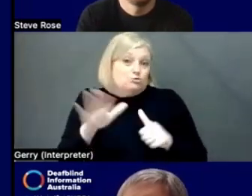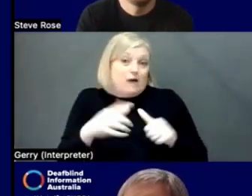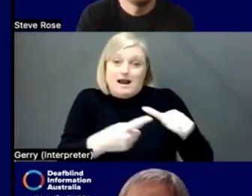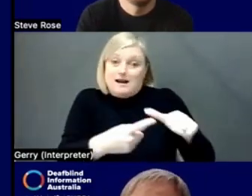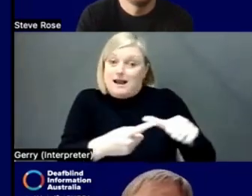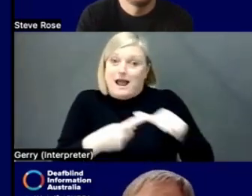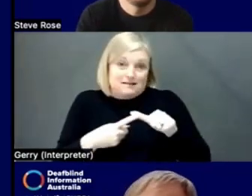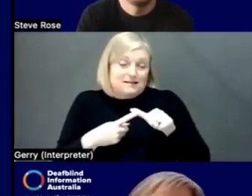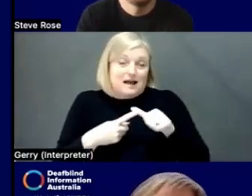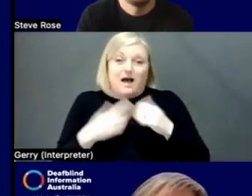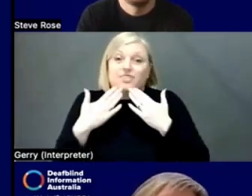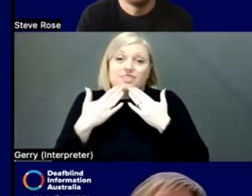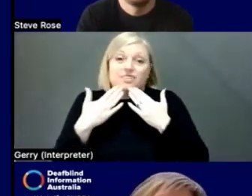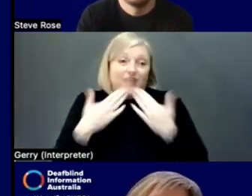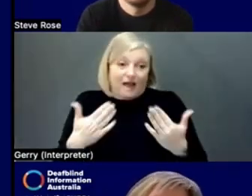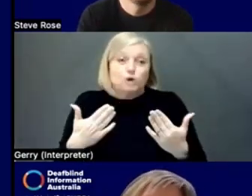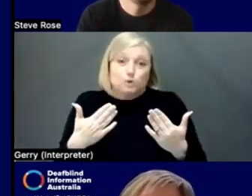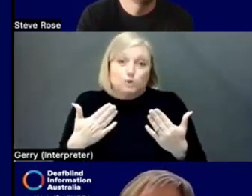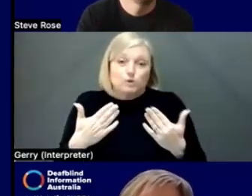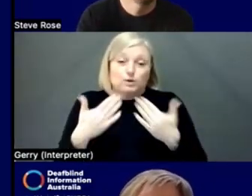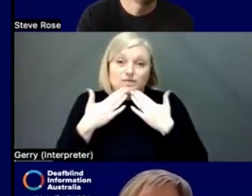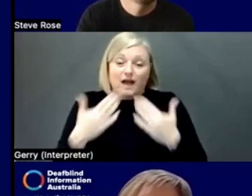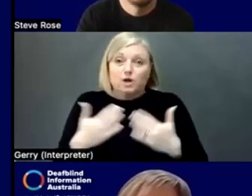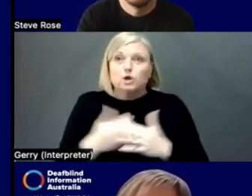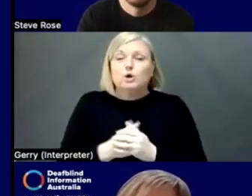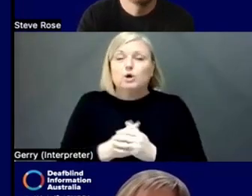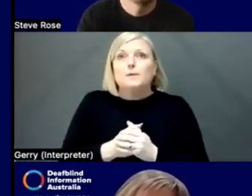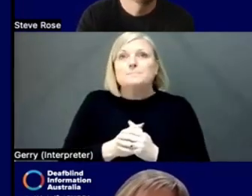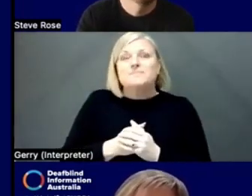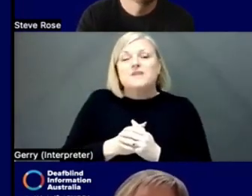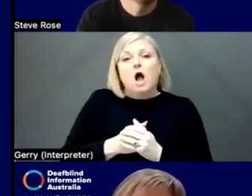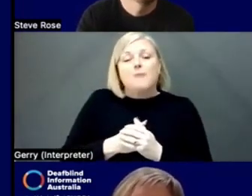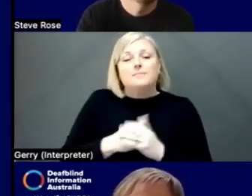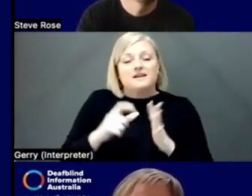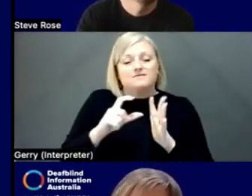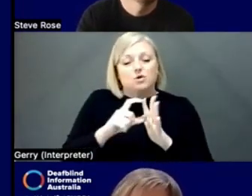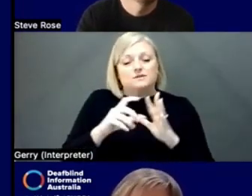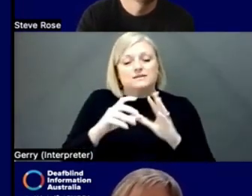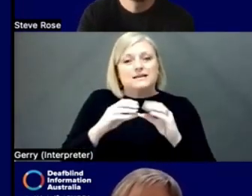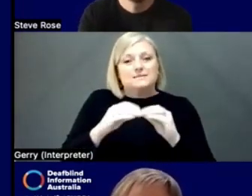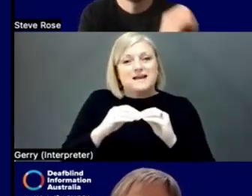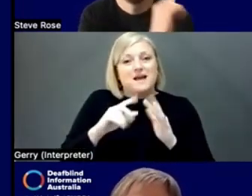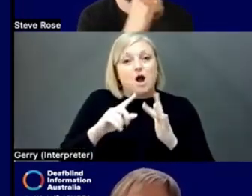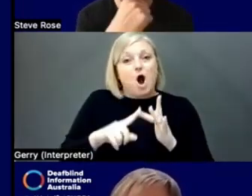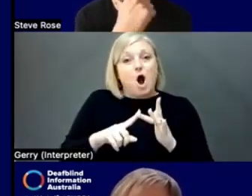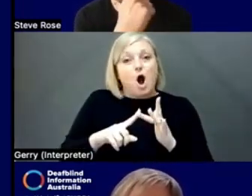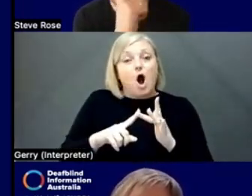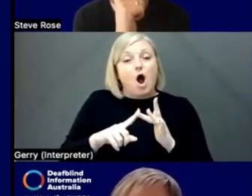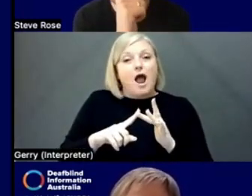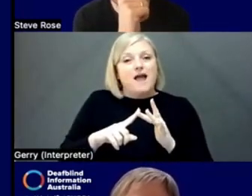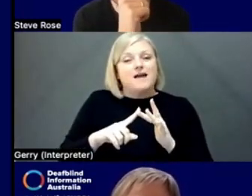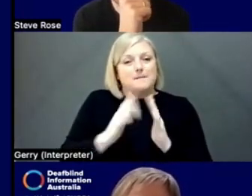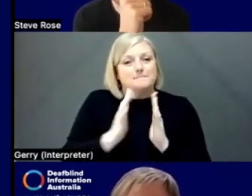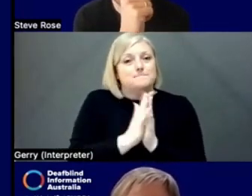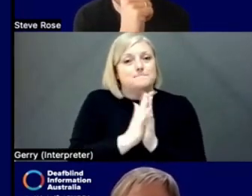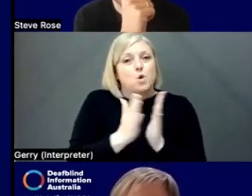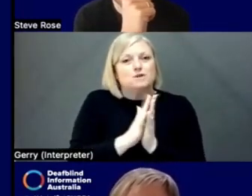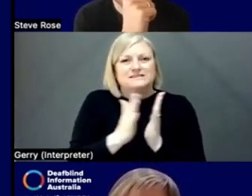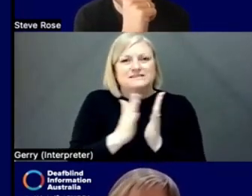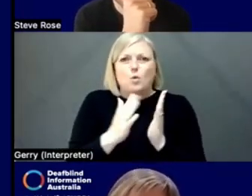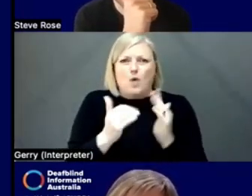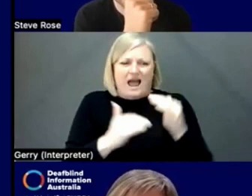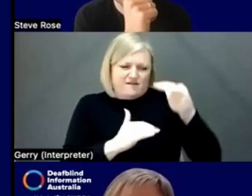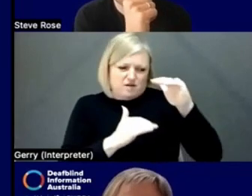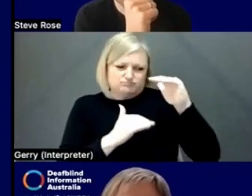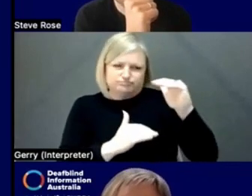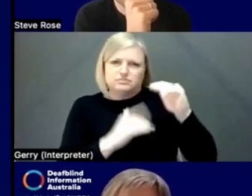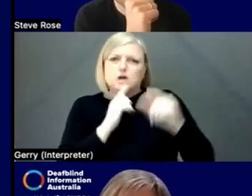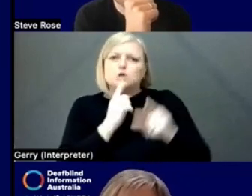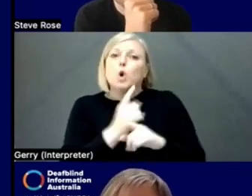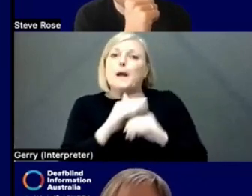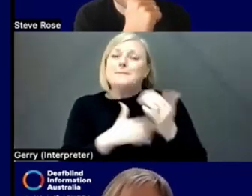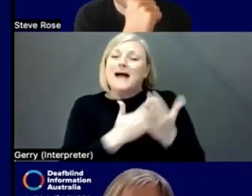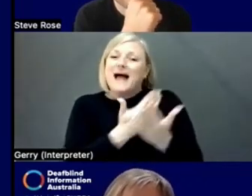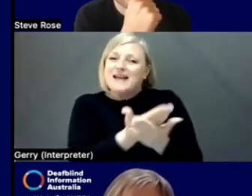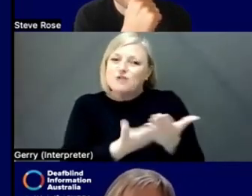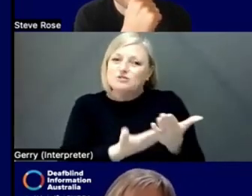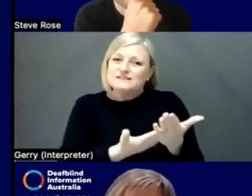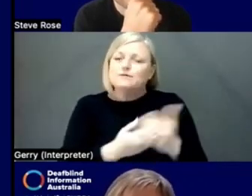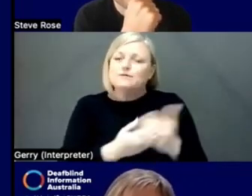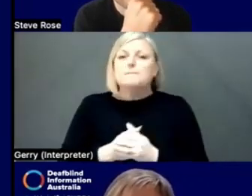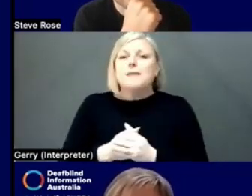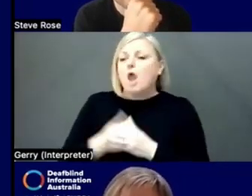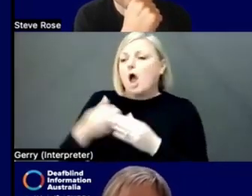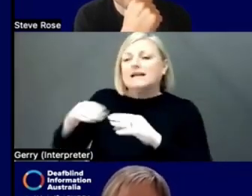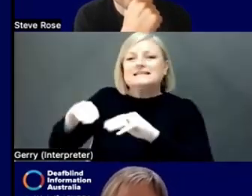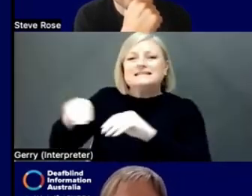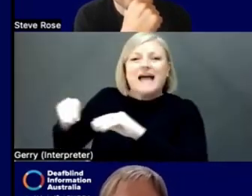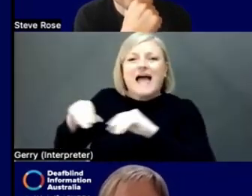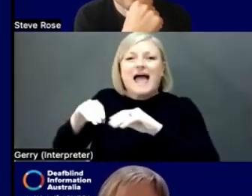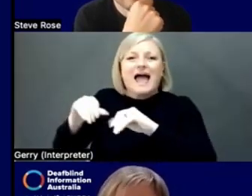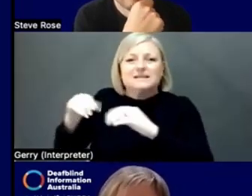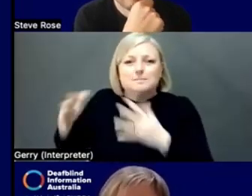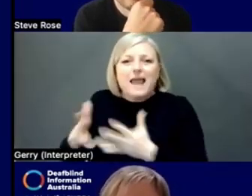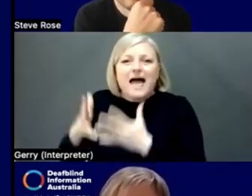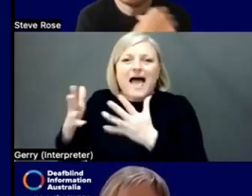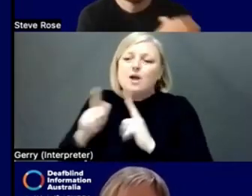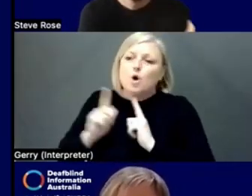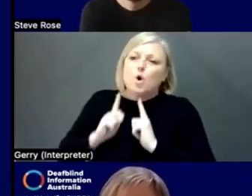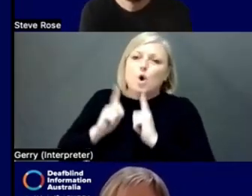that have a whole section on narrative and those videos and even just sand play and going to the park, these very bodily experiences